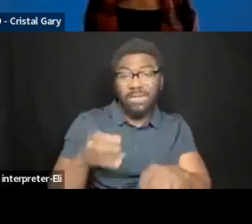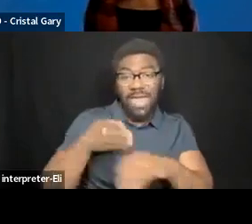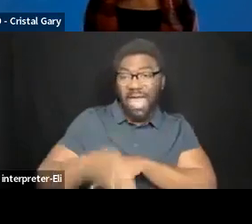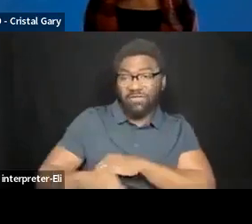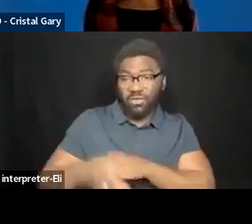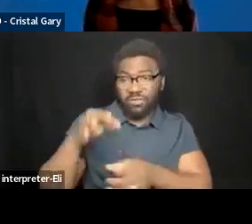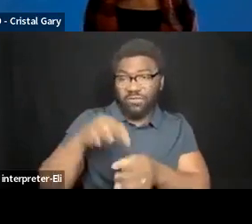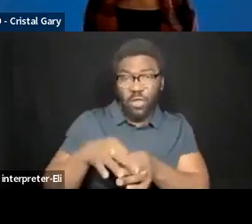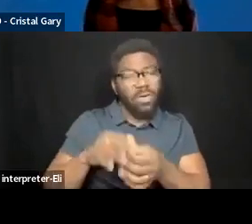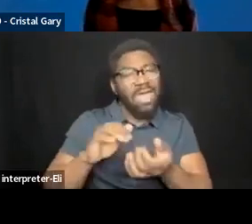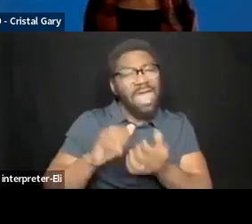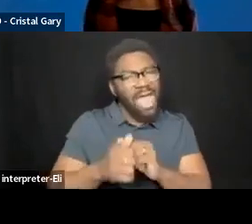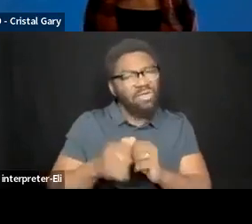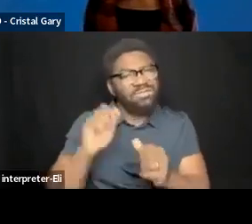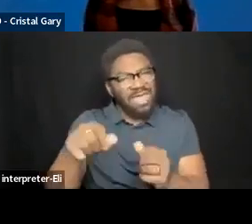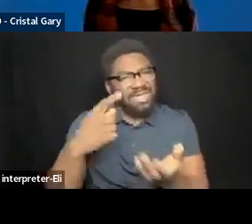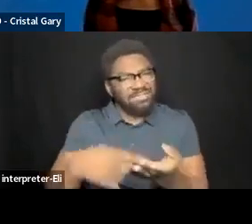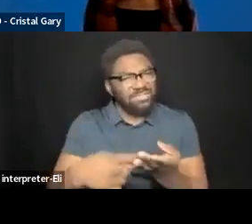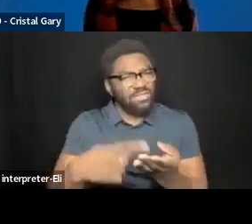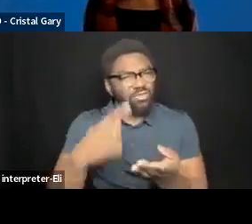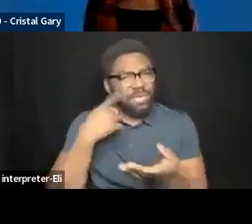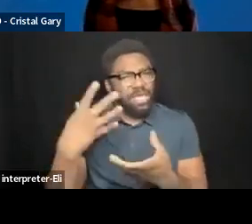to be incorporated? So maybe that's a Jill and Josh question.